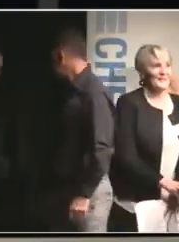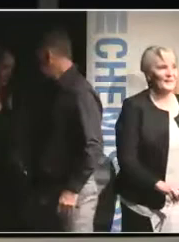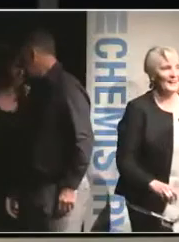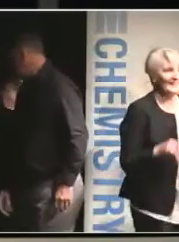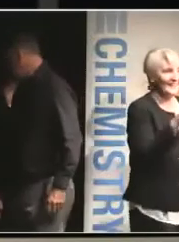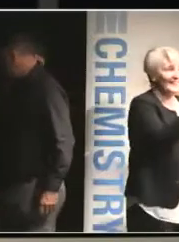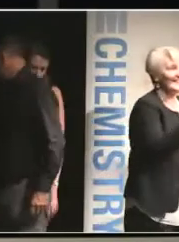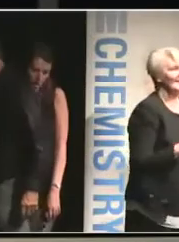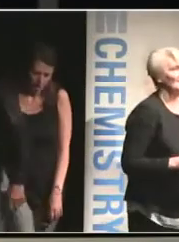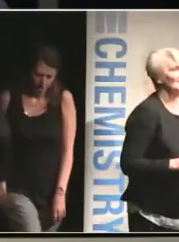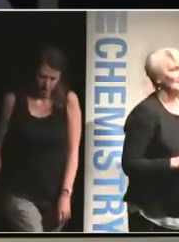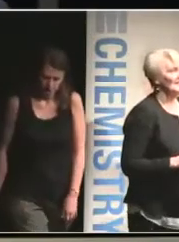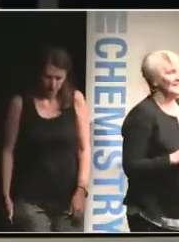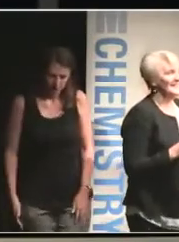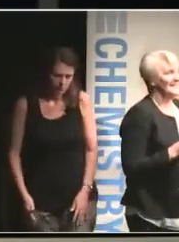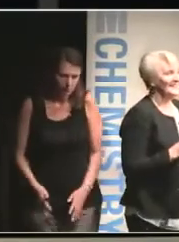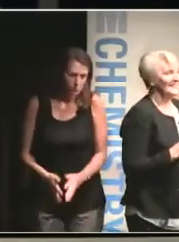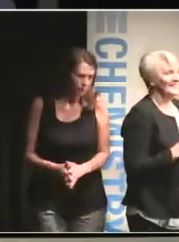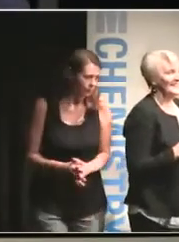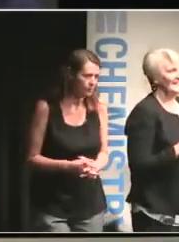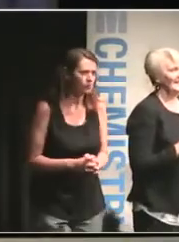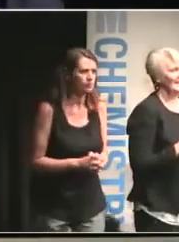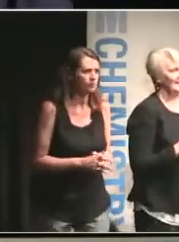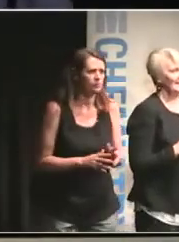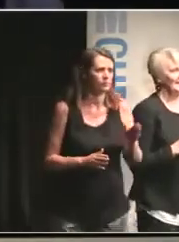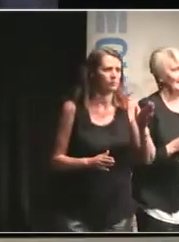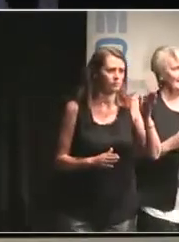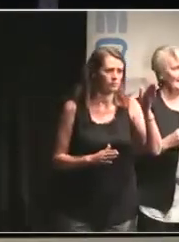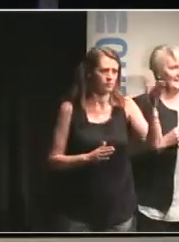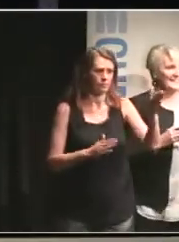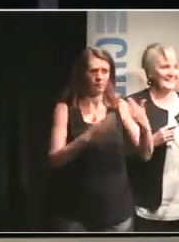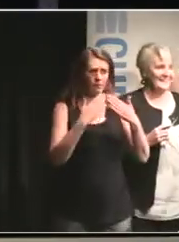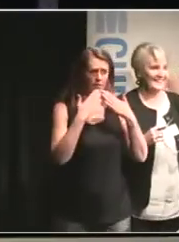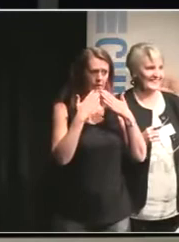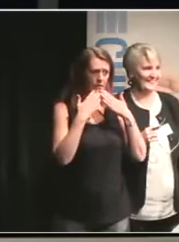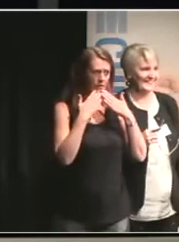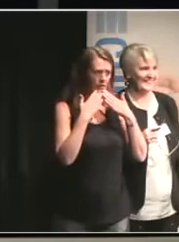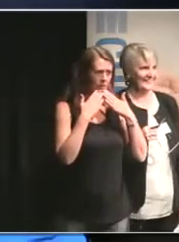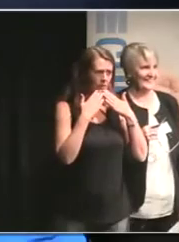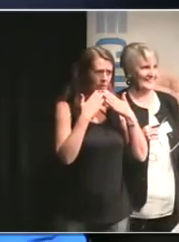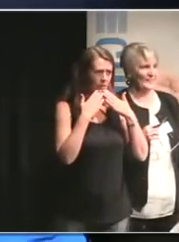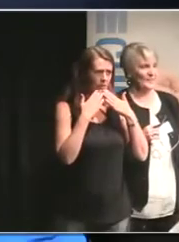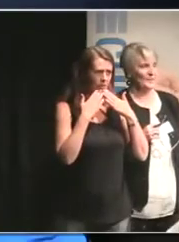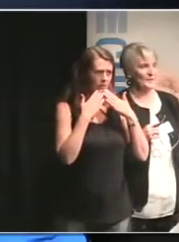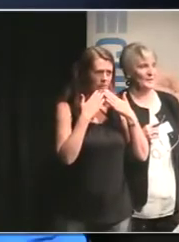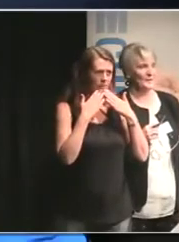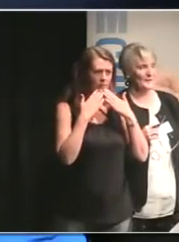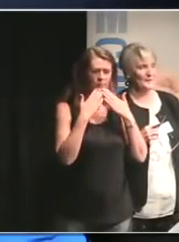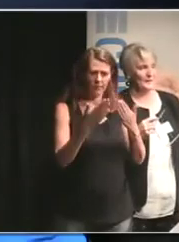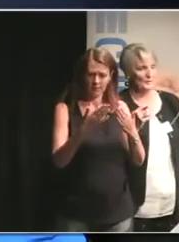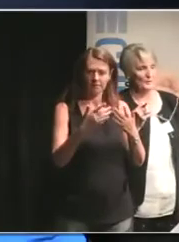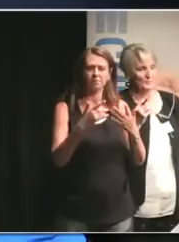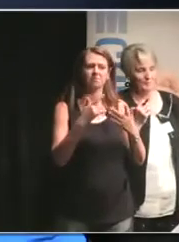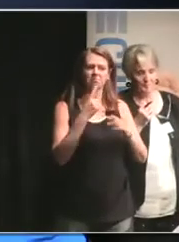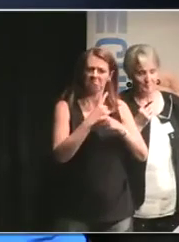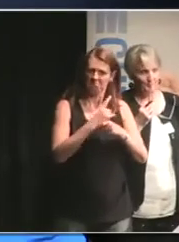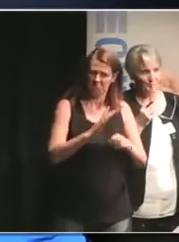Okay thank you for your talk really enjoyed that. Ocean plastics were mentioned. I wonder if you've